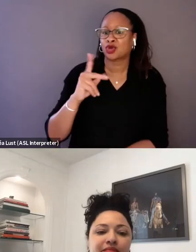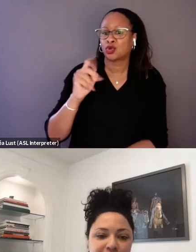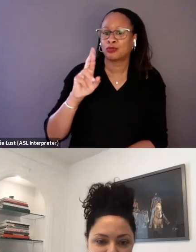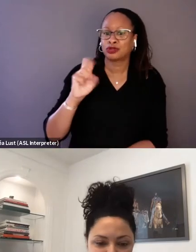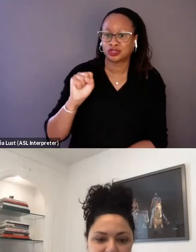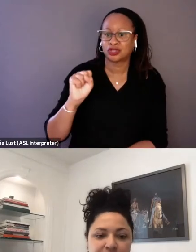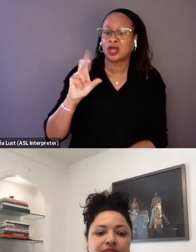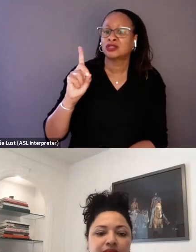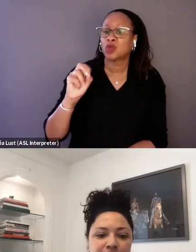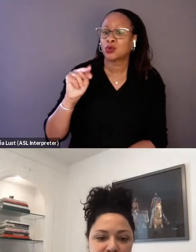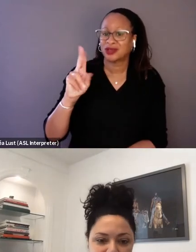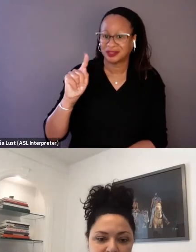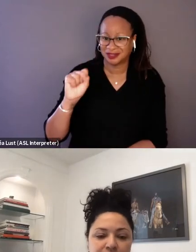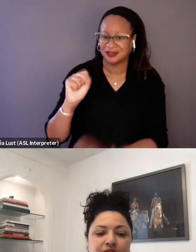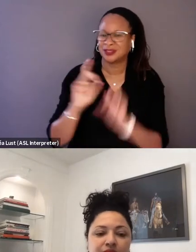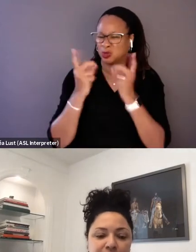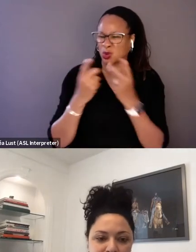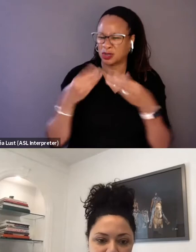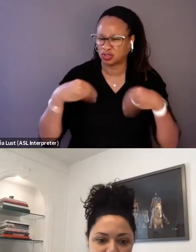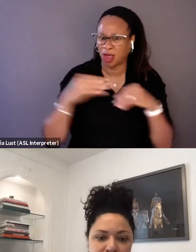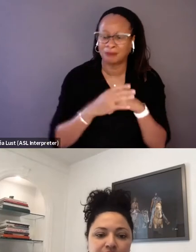all of that stuff is just extraordinarily grateful.